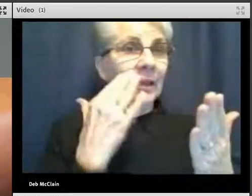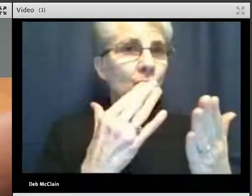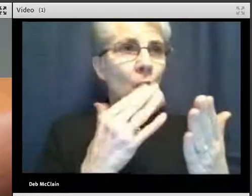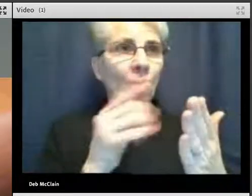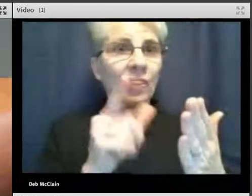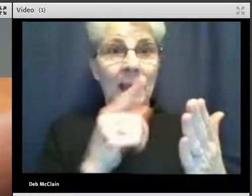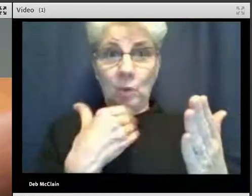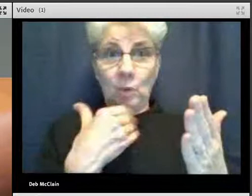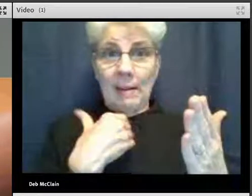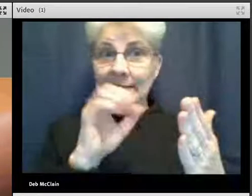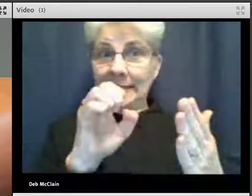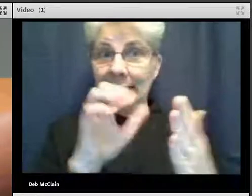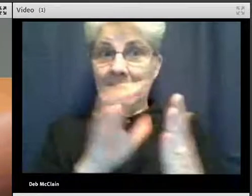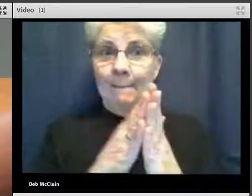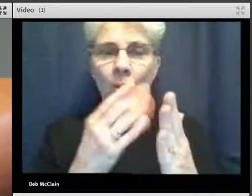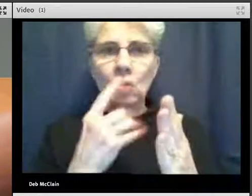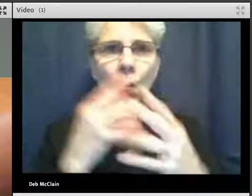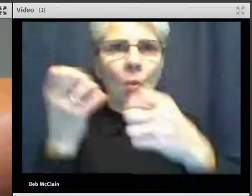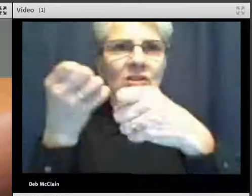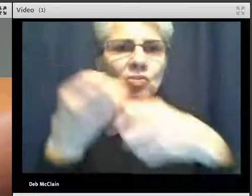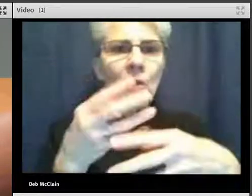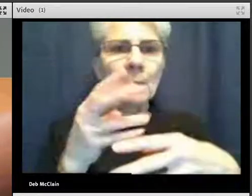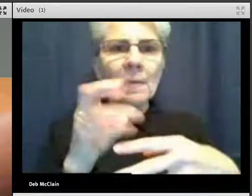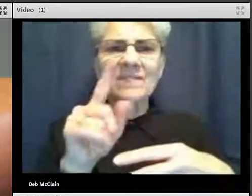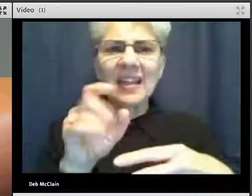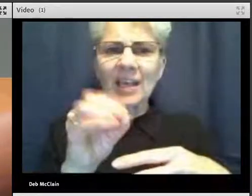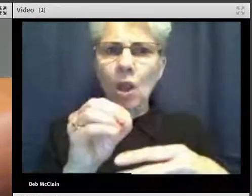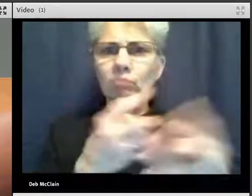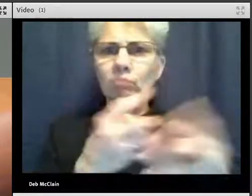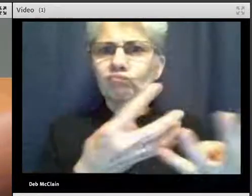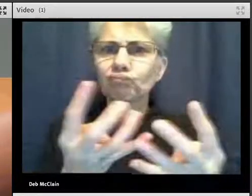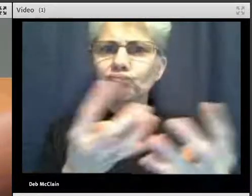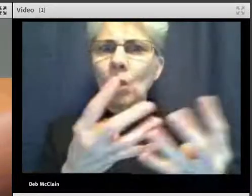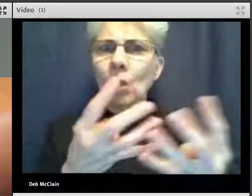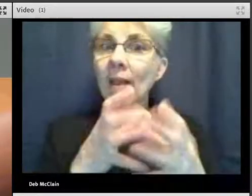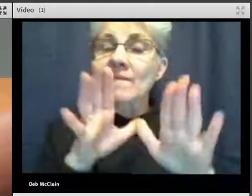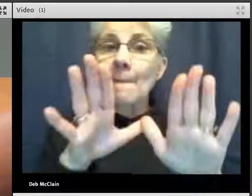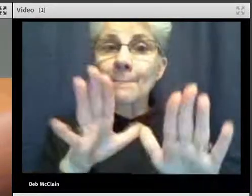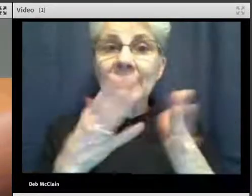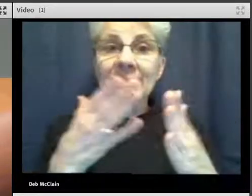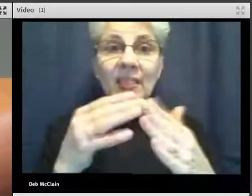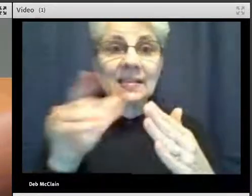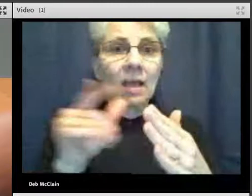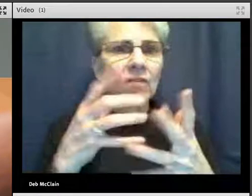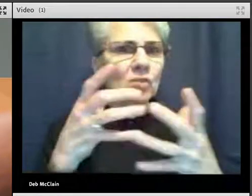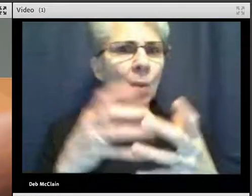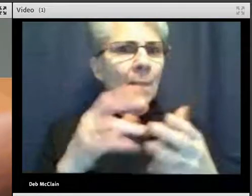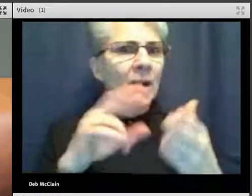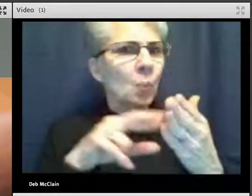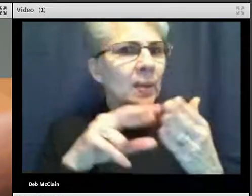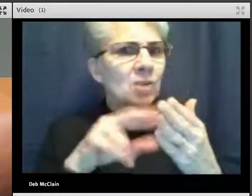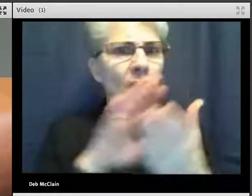that the library has e-books or streaming video. We have amazing stuff at the library. And you have so much research at academic libraries